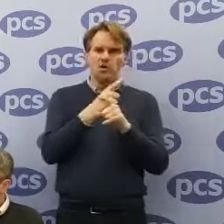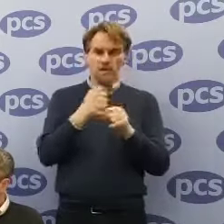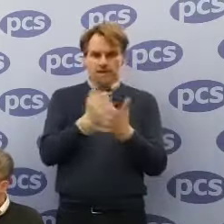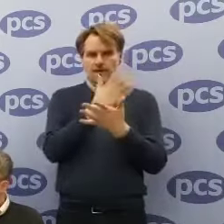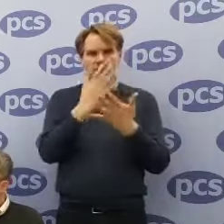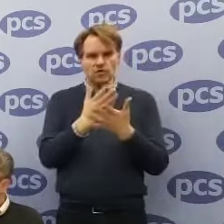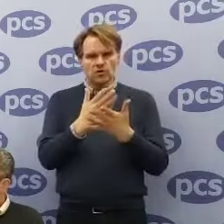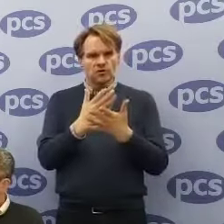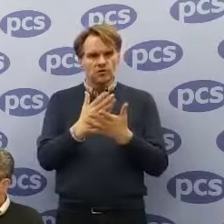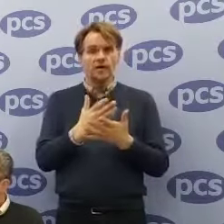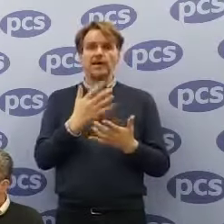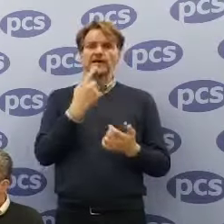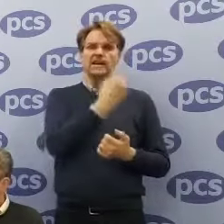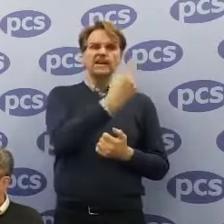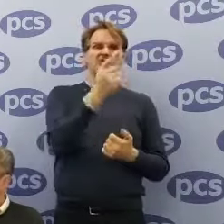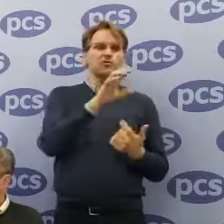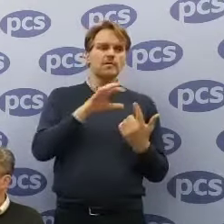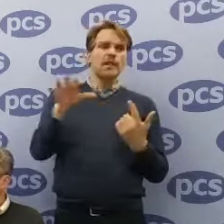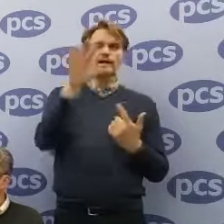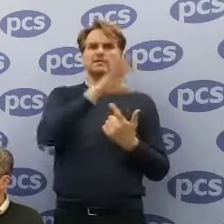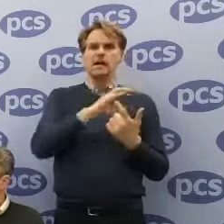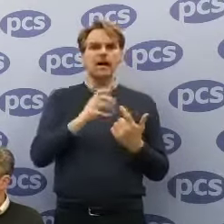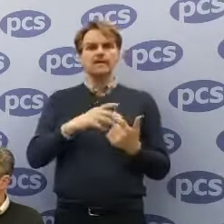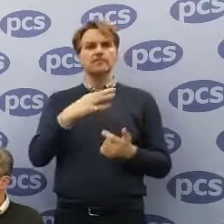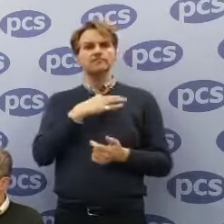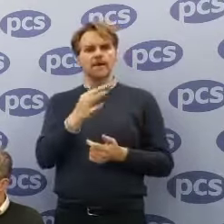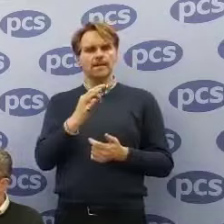in every workplace and that those workplaces are as well organised as they can be